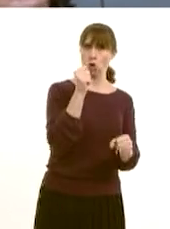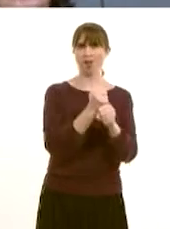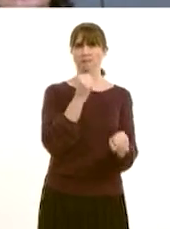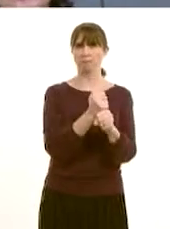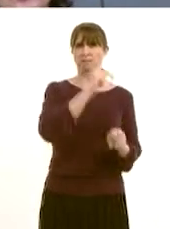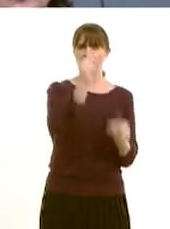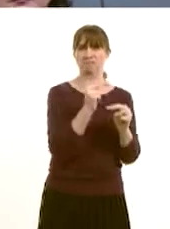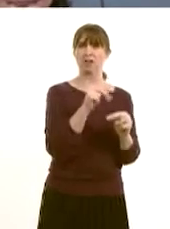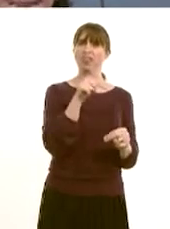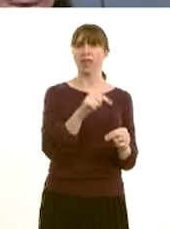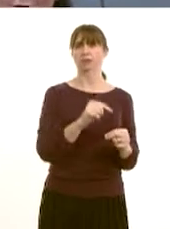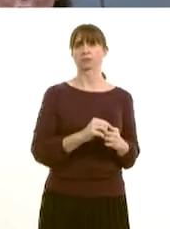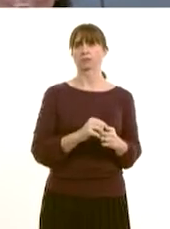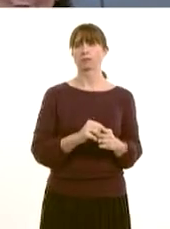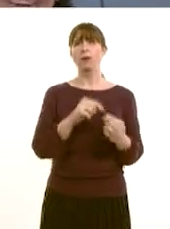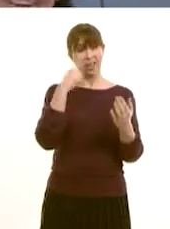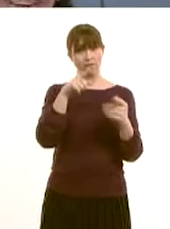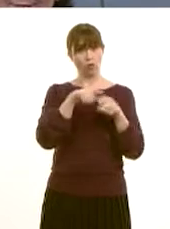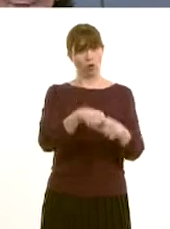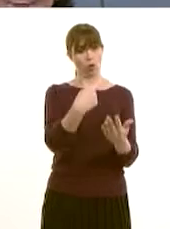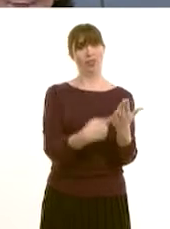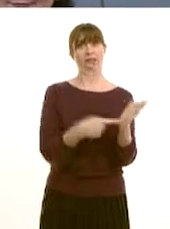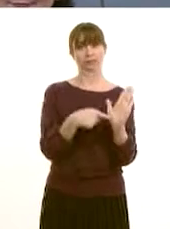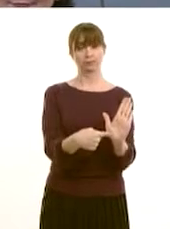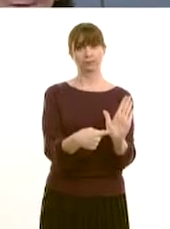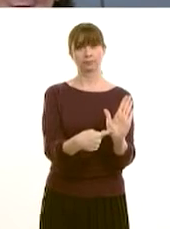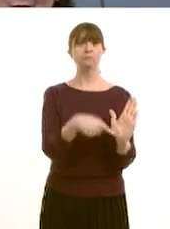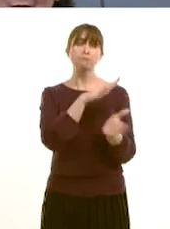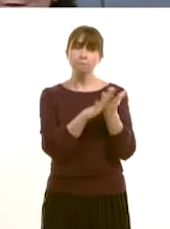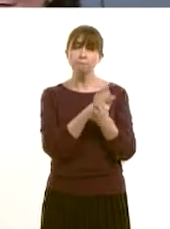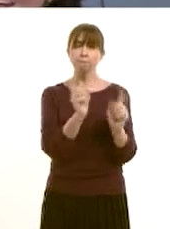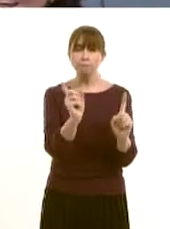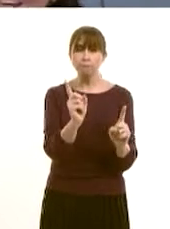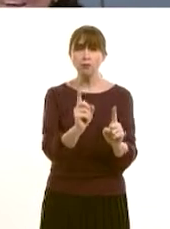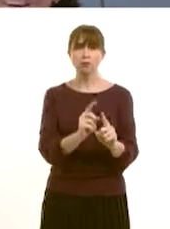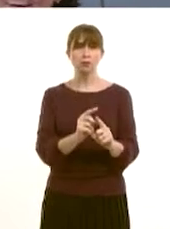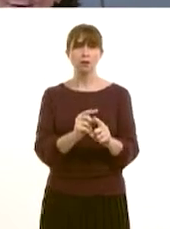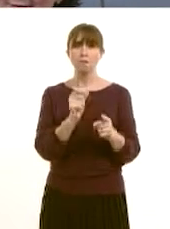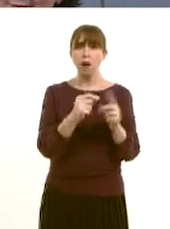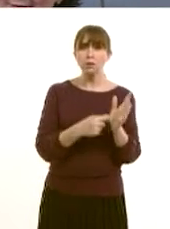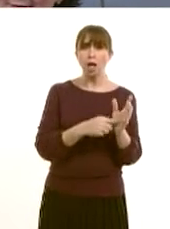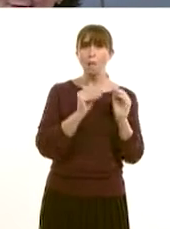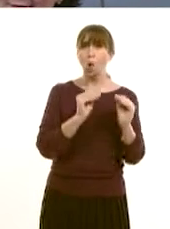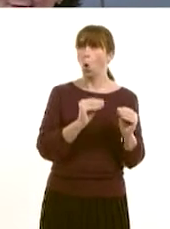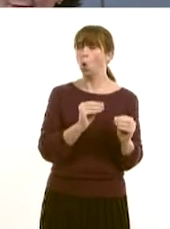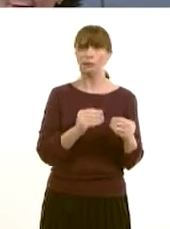if this budget passes. That will put a dramatic amount of pressure on part-time courses, on access to higher